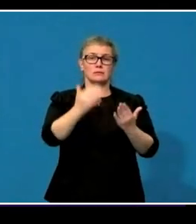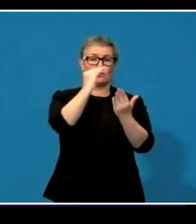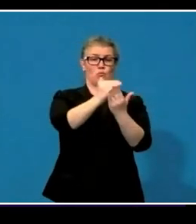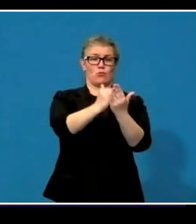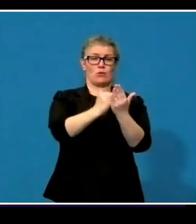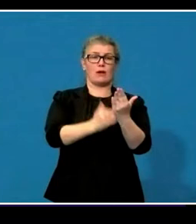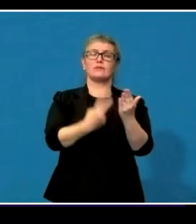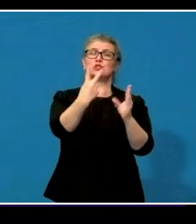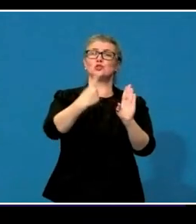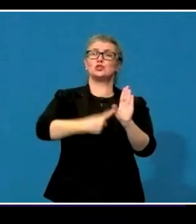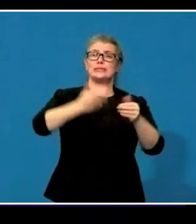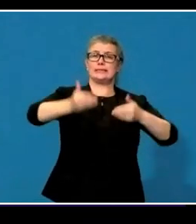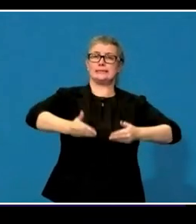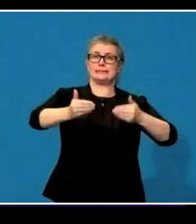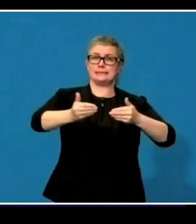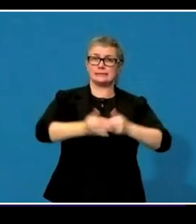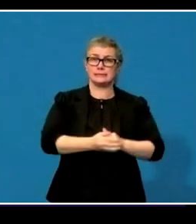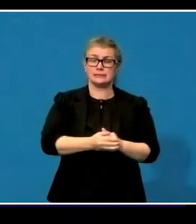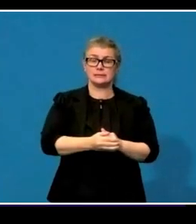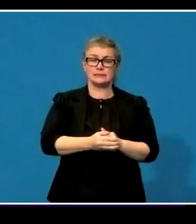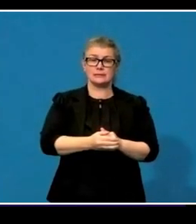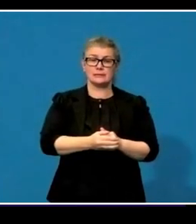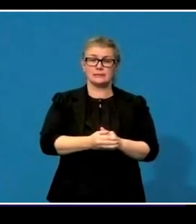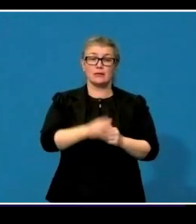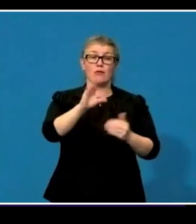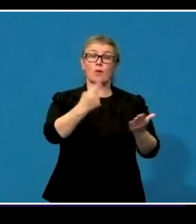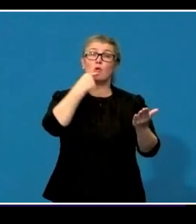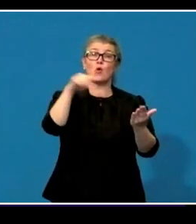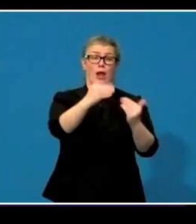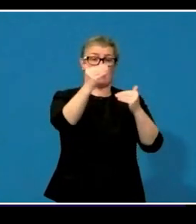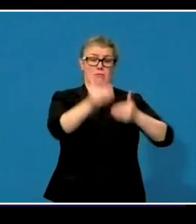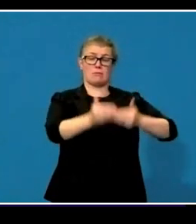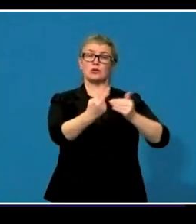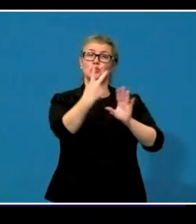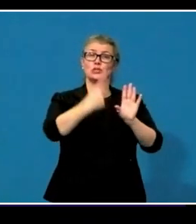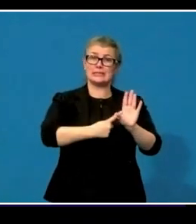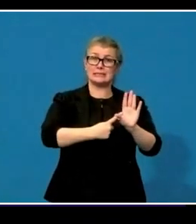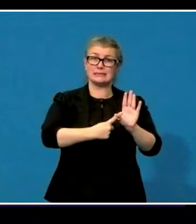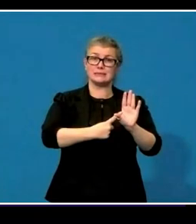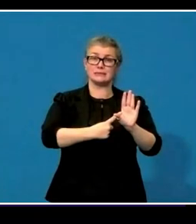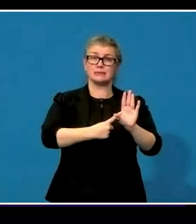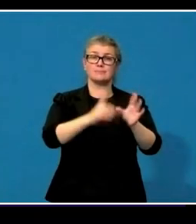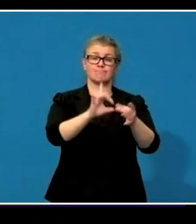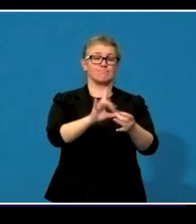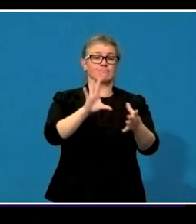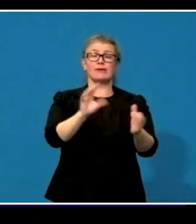And consequently, he was released from that order because he was assisted by a legal body